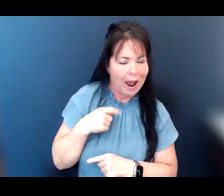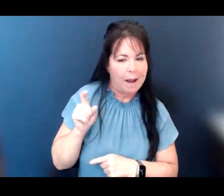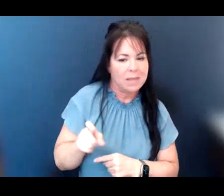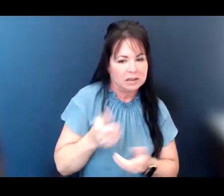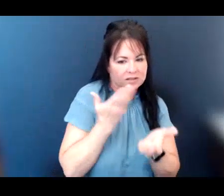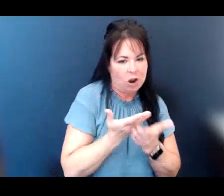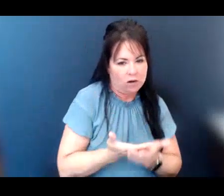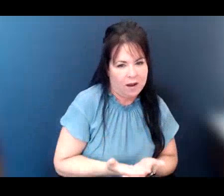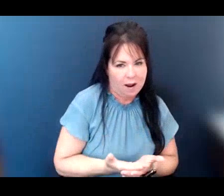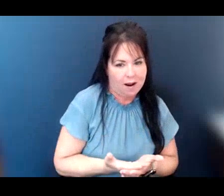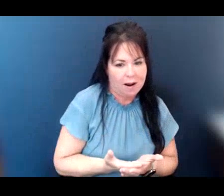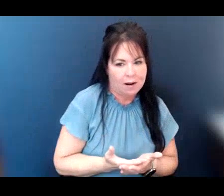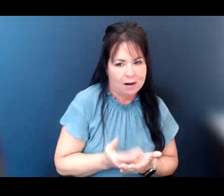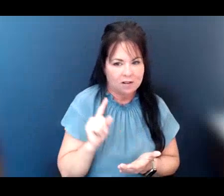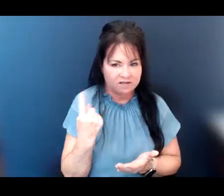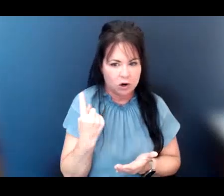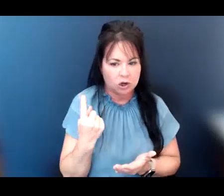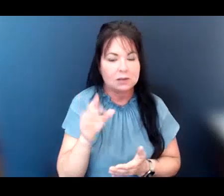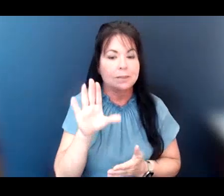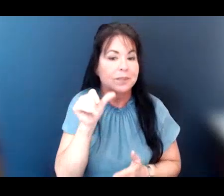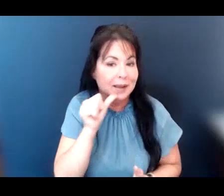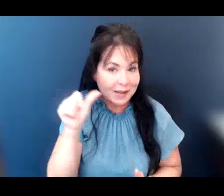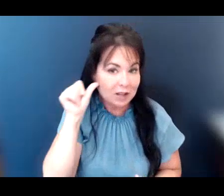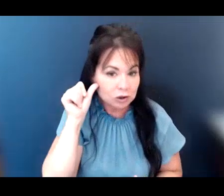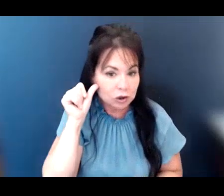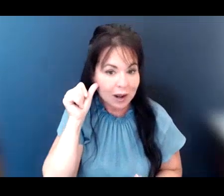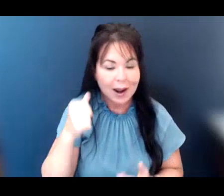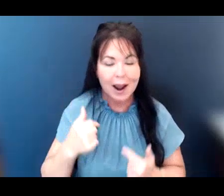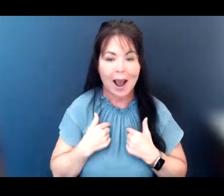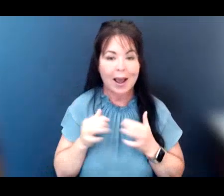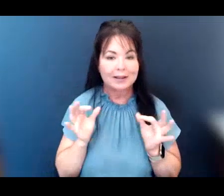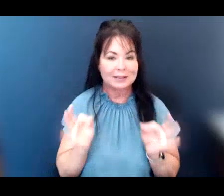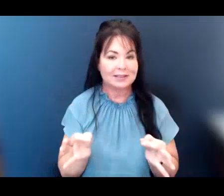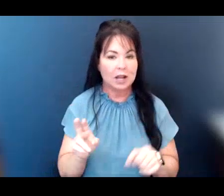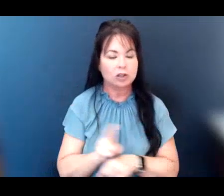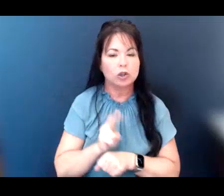I actually decided to yesterday use ChatGPT to ask this very question about AI.